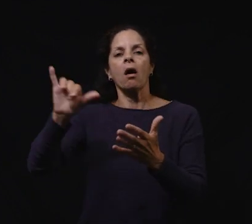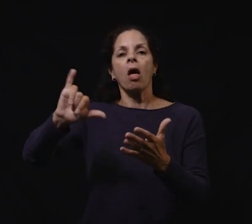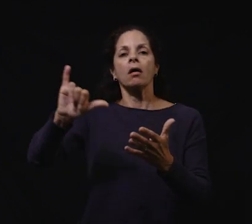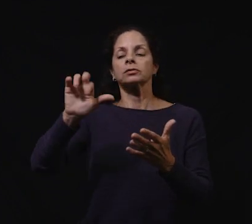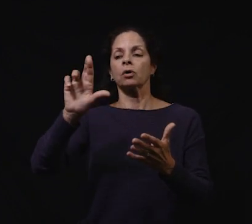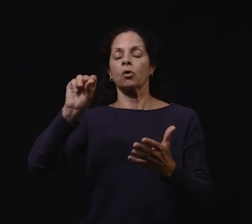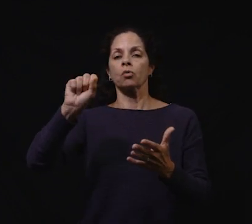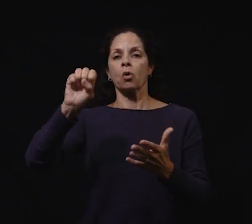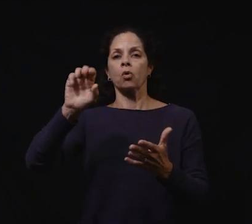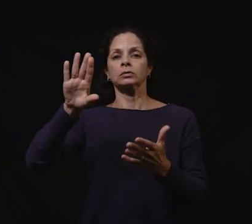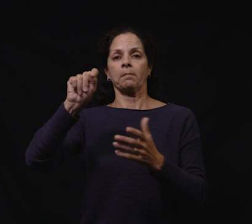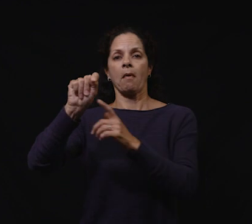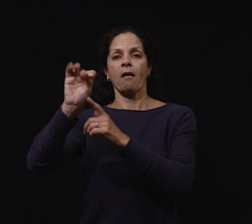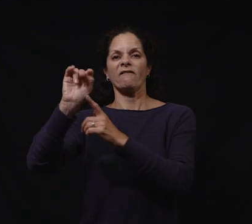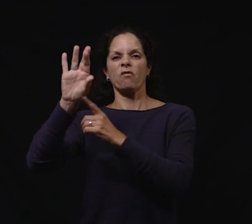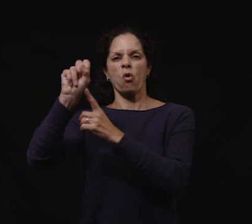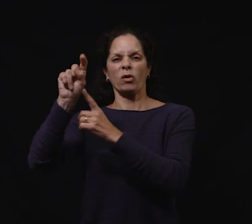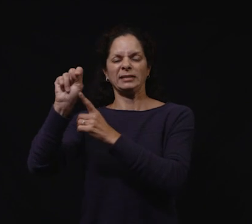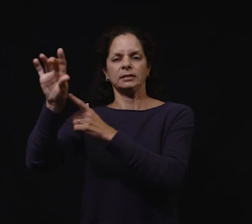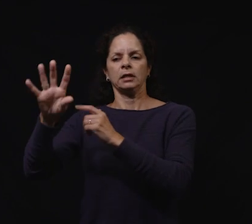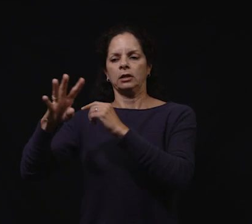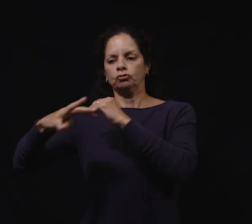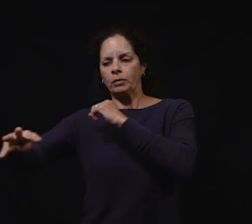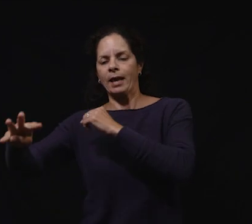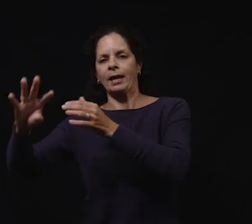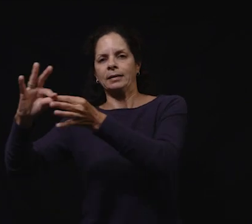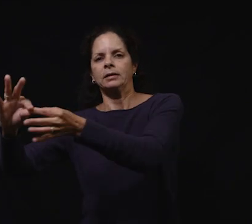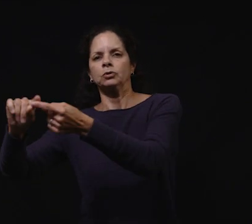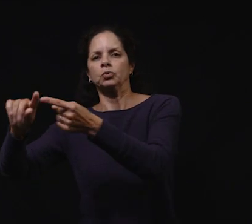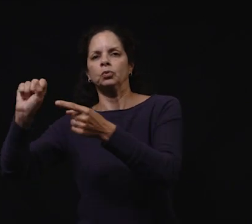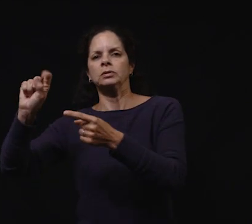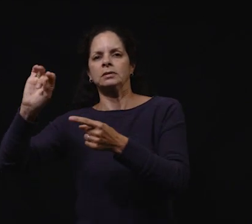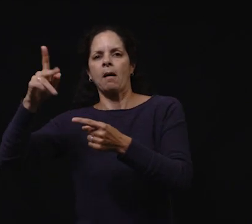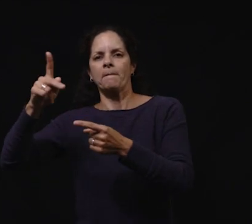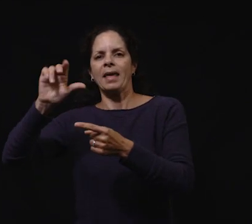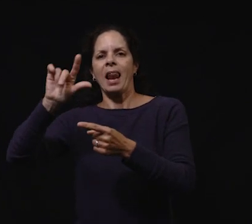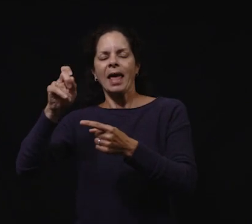Rosemont forest which drains over to stumpy Lake we'll be doing that in the next couple of days